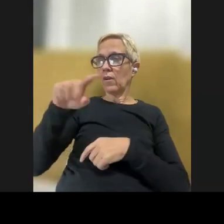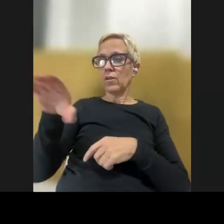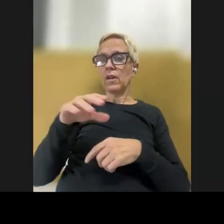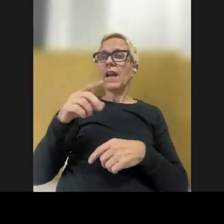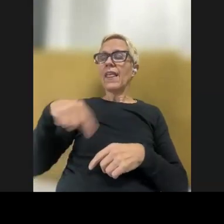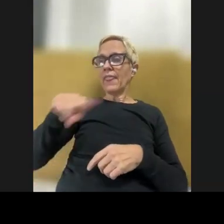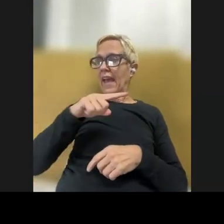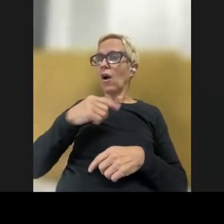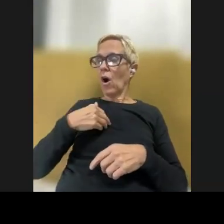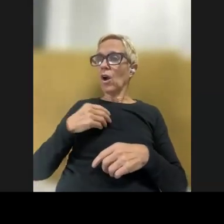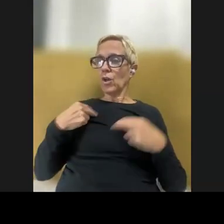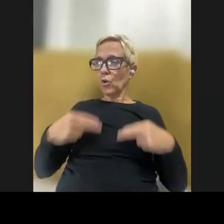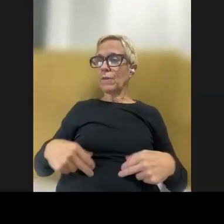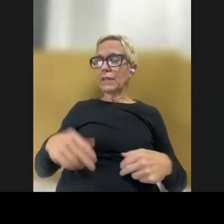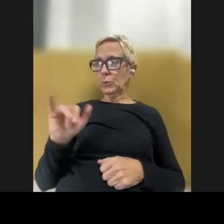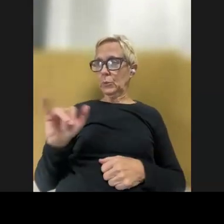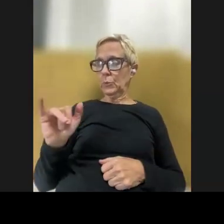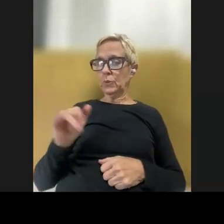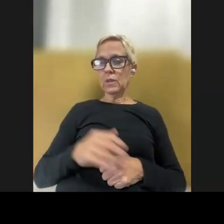It depends on the people in charge and what other issues are also on their plate at the same time.